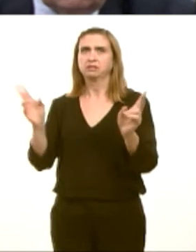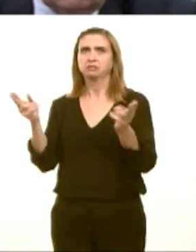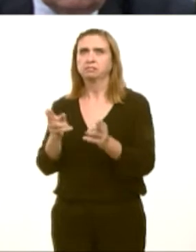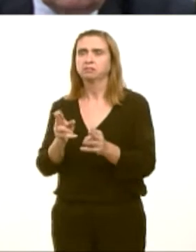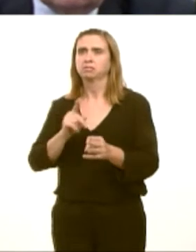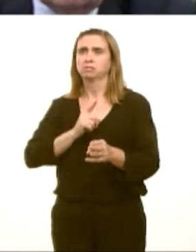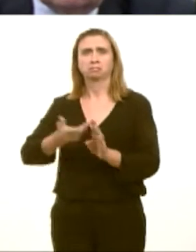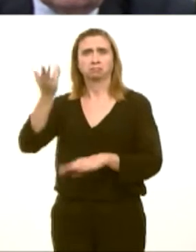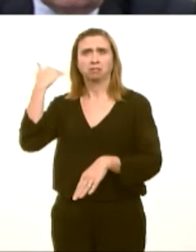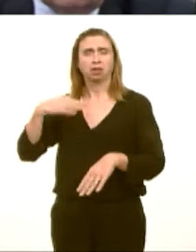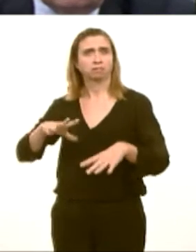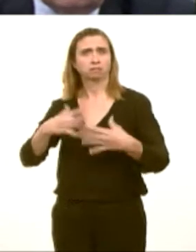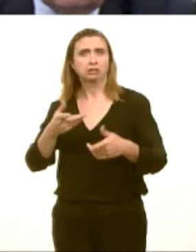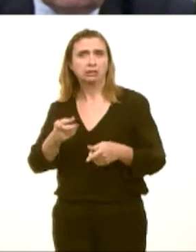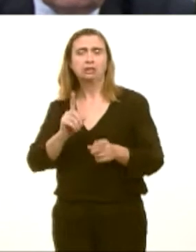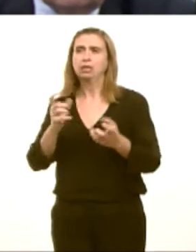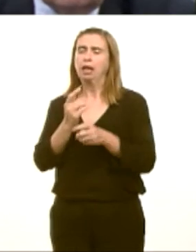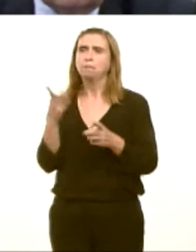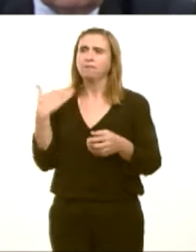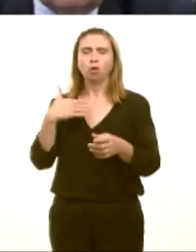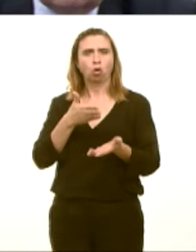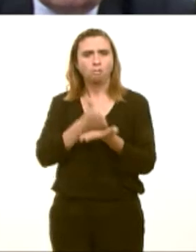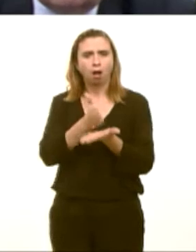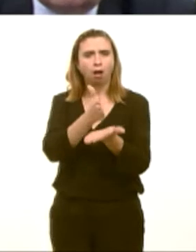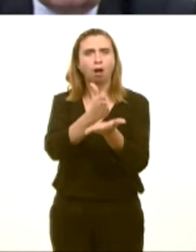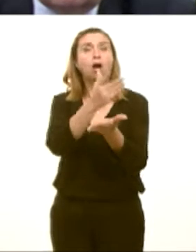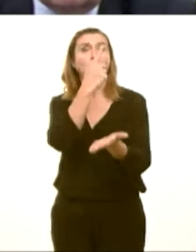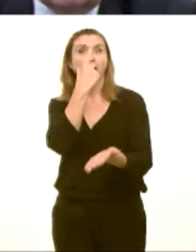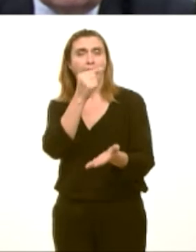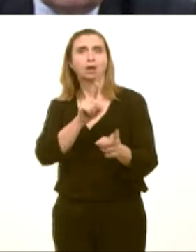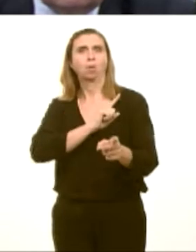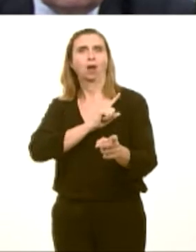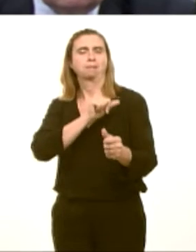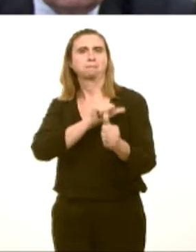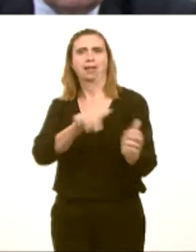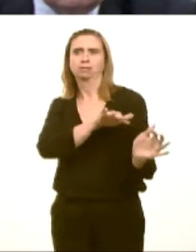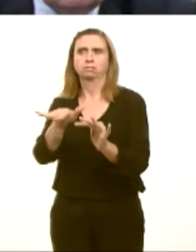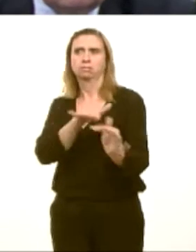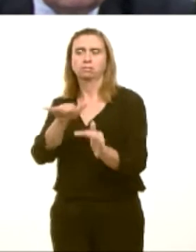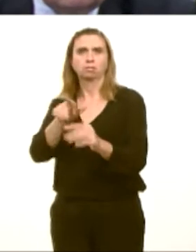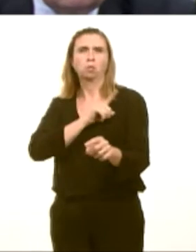provided, historically, to improve road safety, and to improve congestion in some of our market towns.